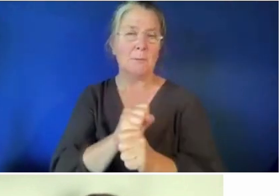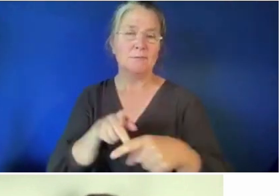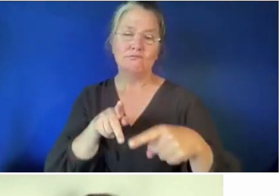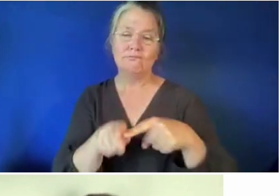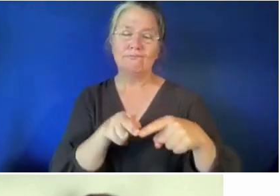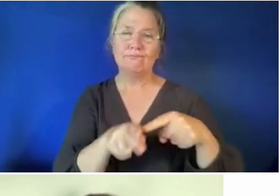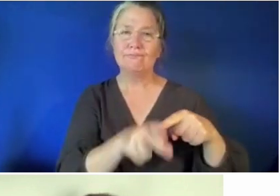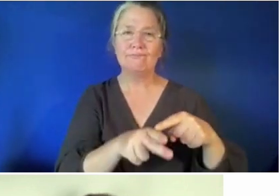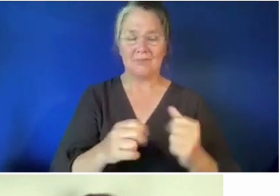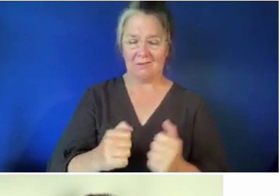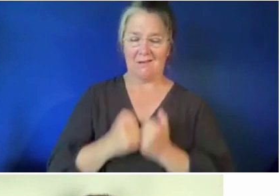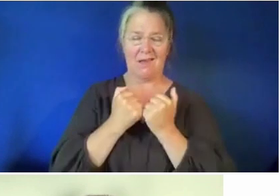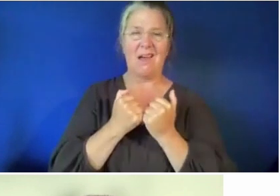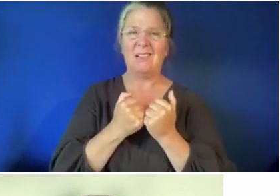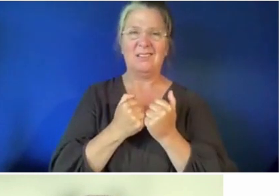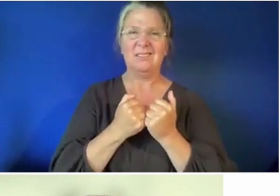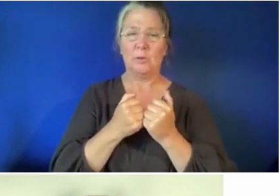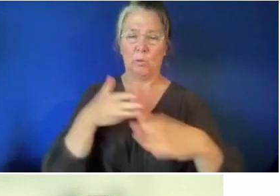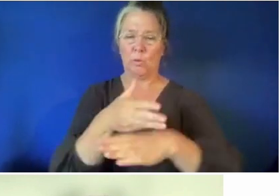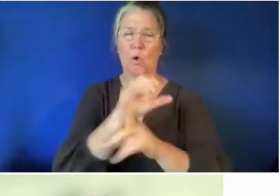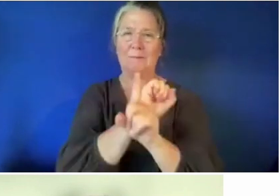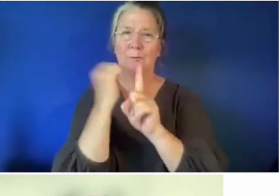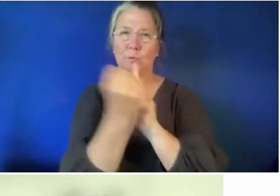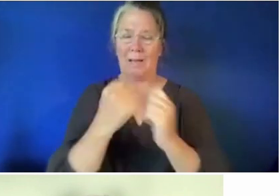How do you think the APS can now rebuild?"